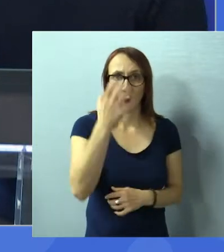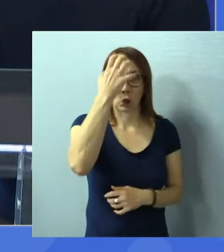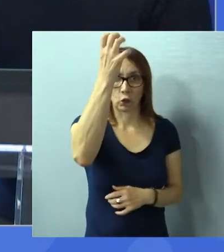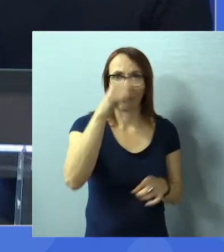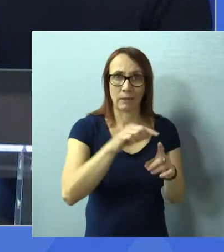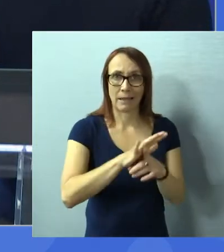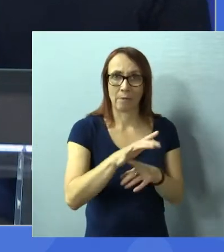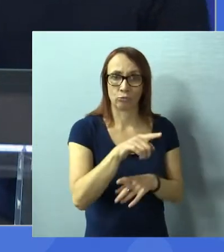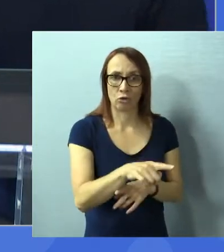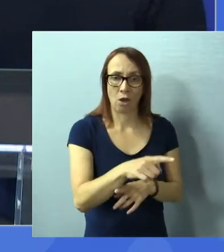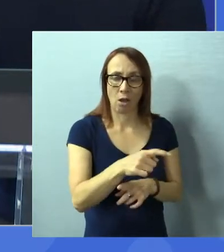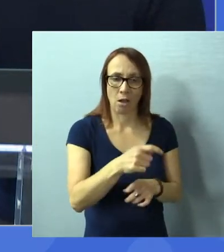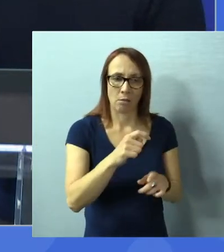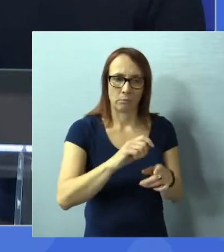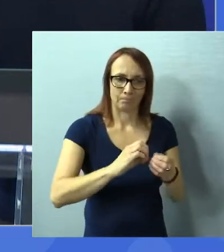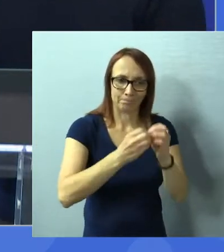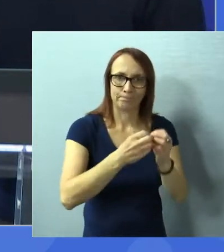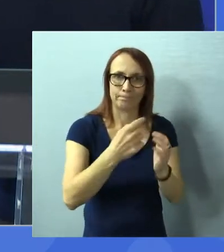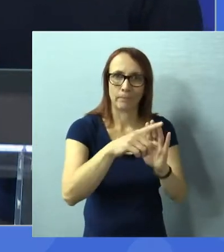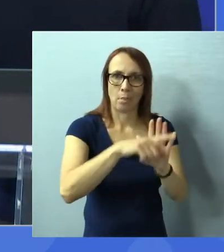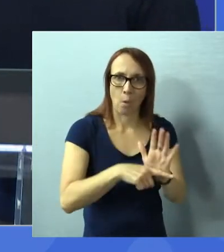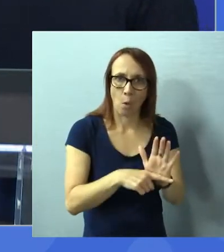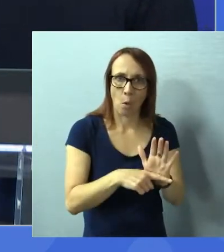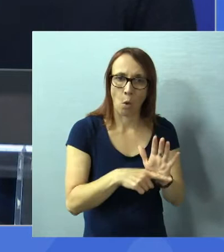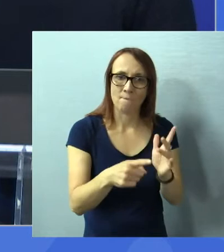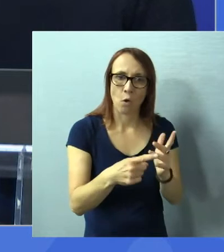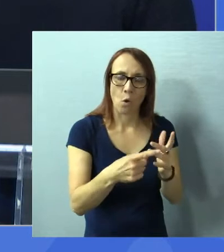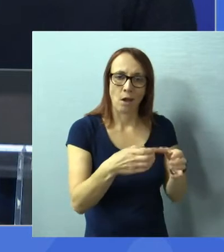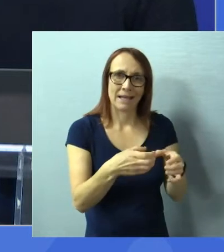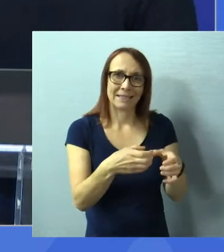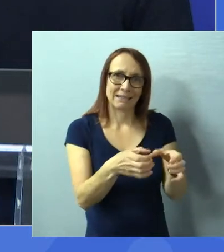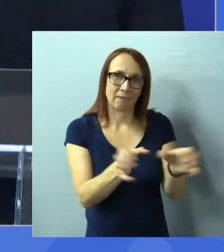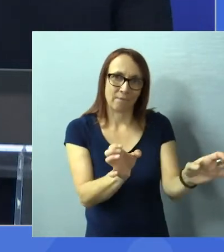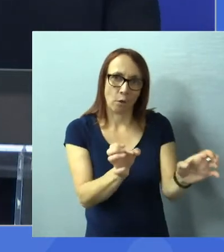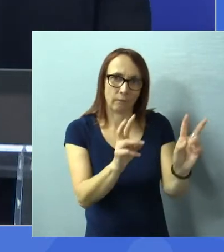that meets law and develops policy and devolved areas and there is a UK